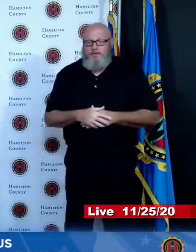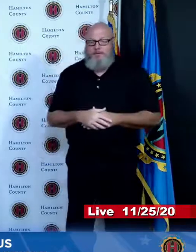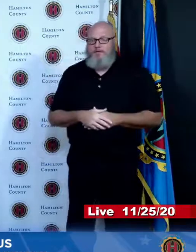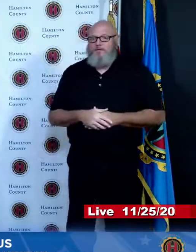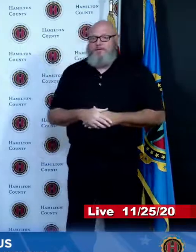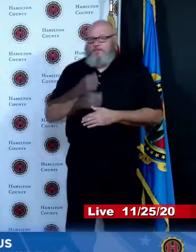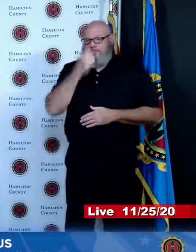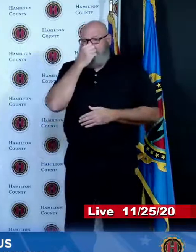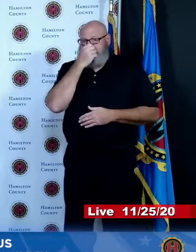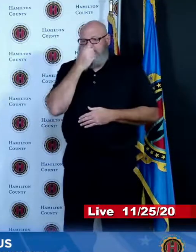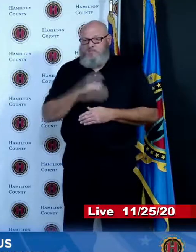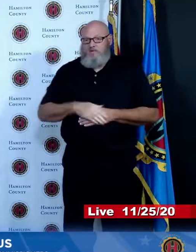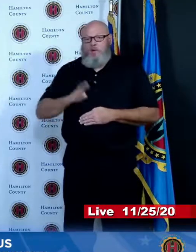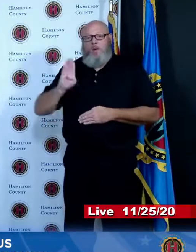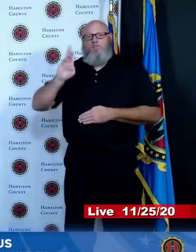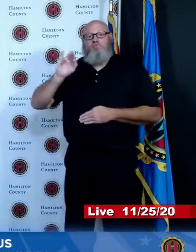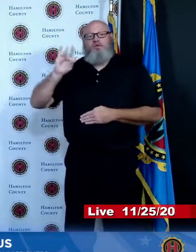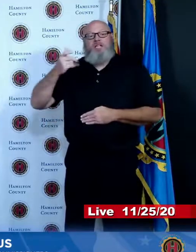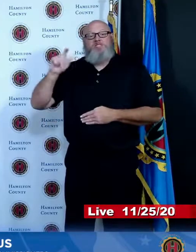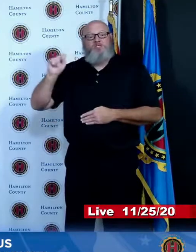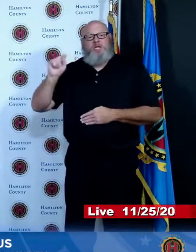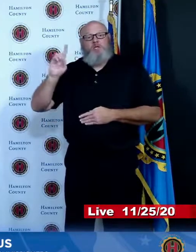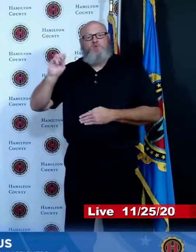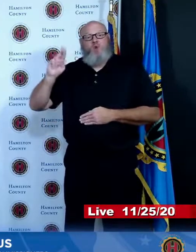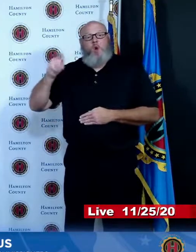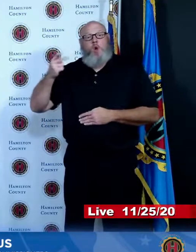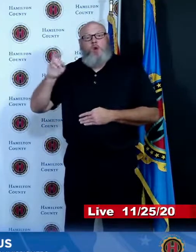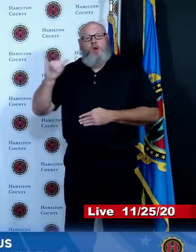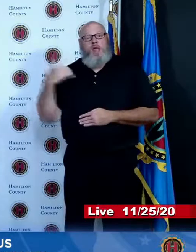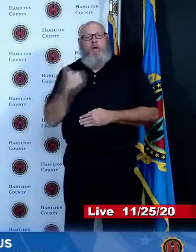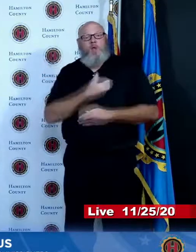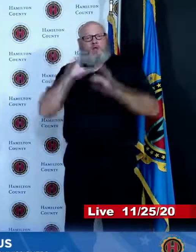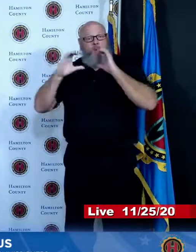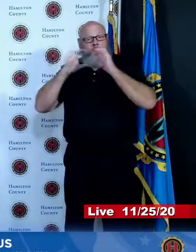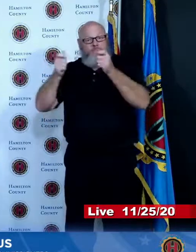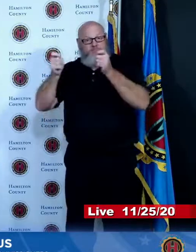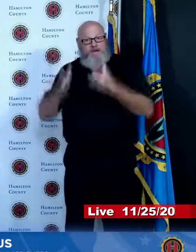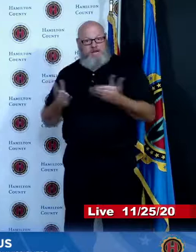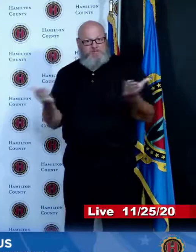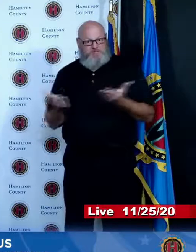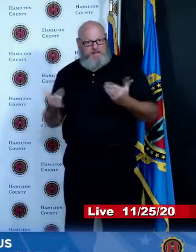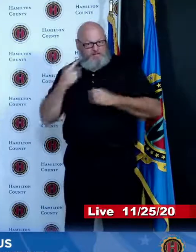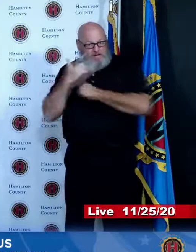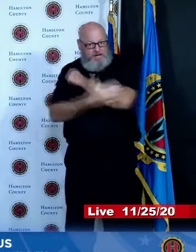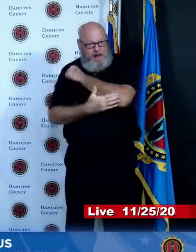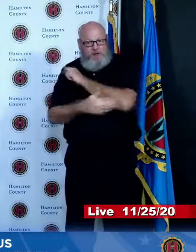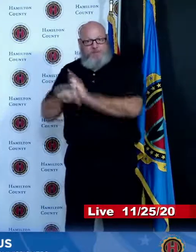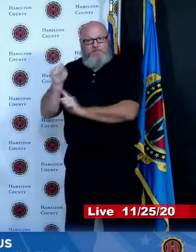nieces who have prepared a pageant for everyone to enjoy on Thanksgiving I love that Bridget